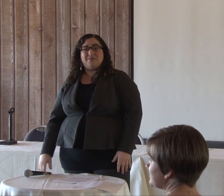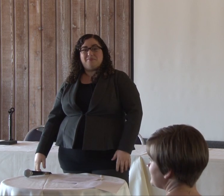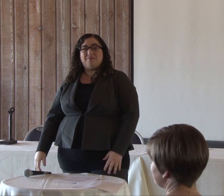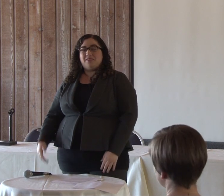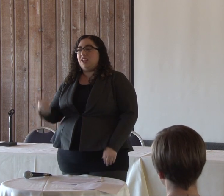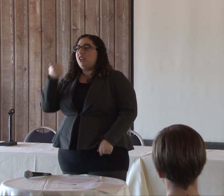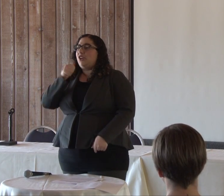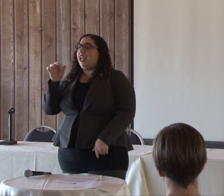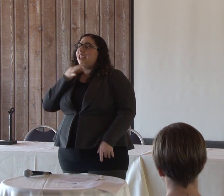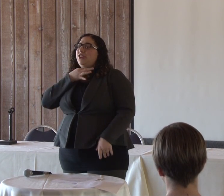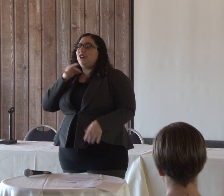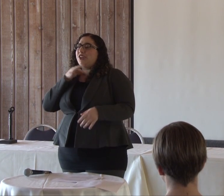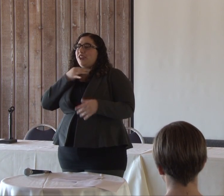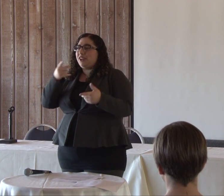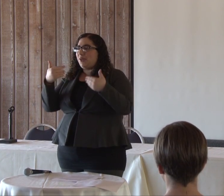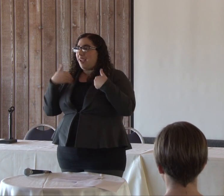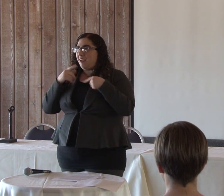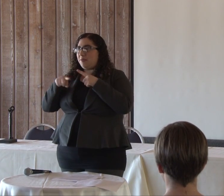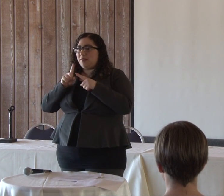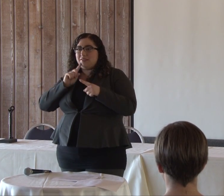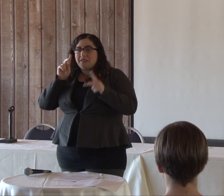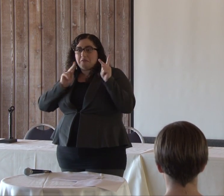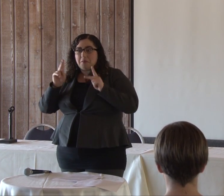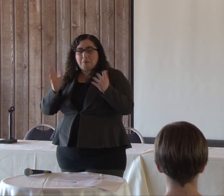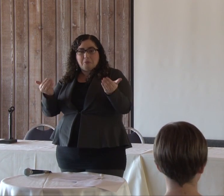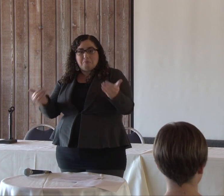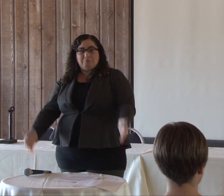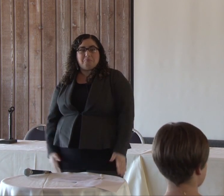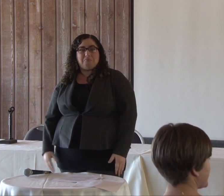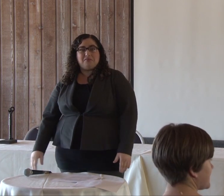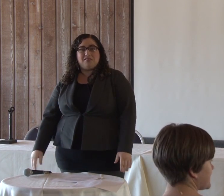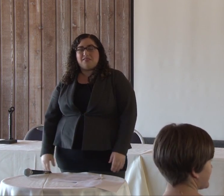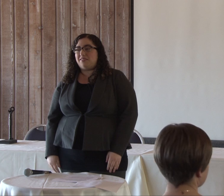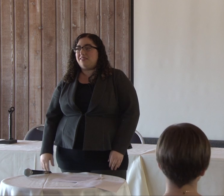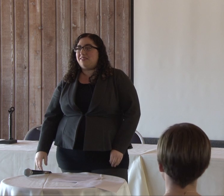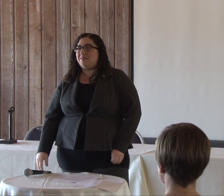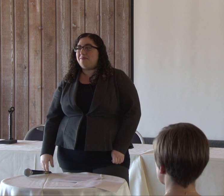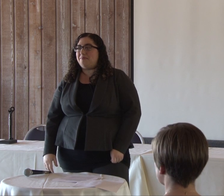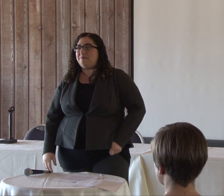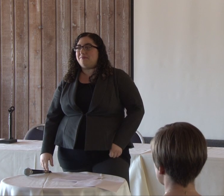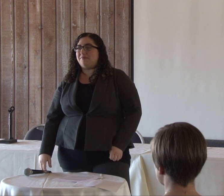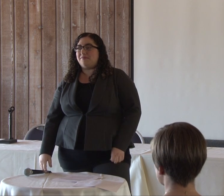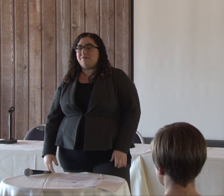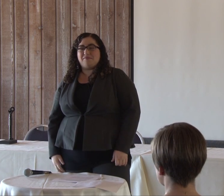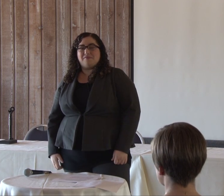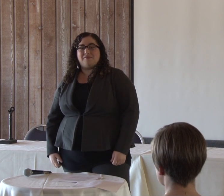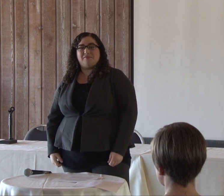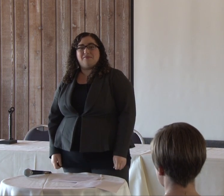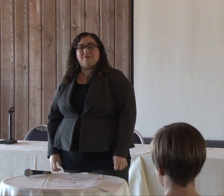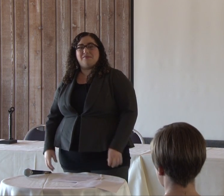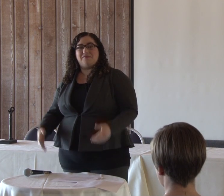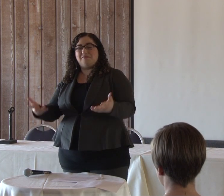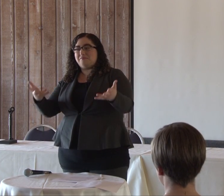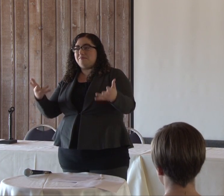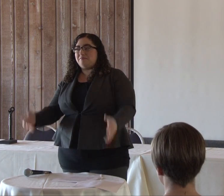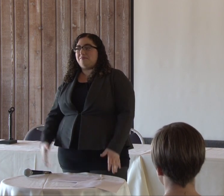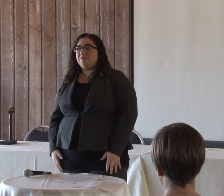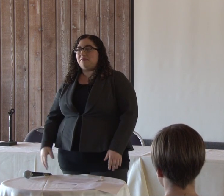A deaf person before? OK. several hands. No before I go on with my presentation, I'd like to open it up